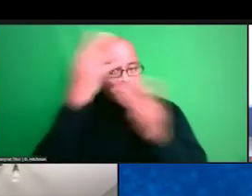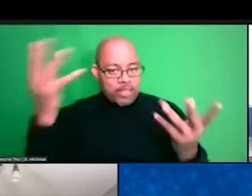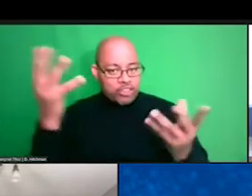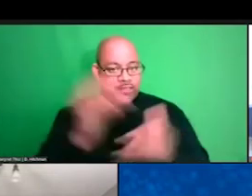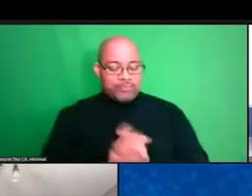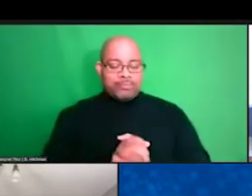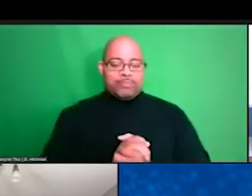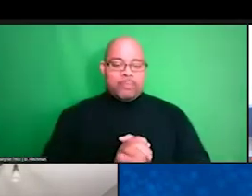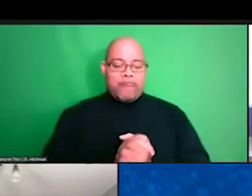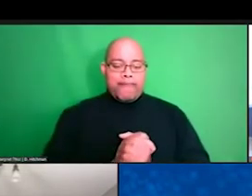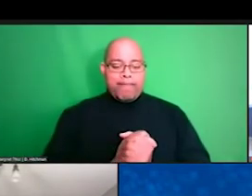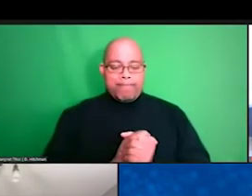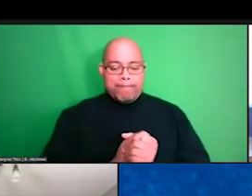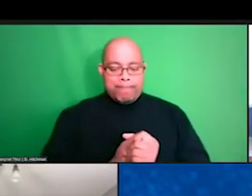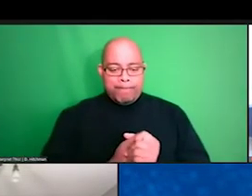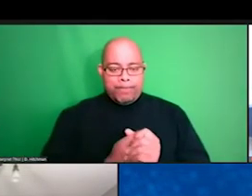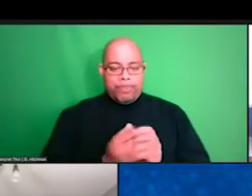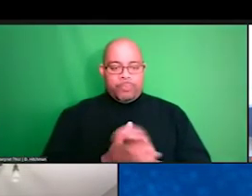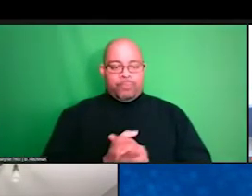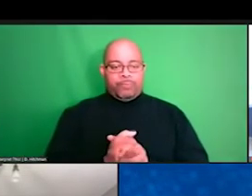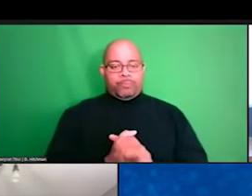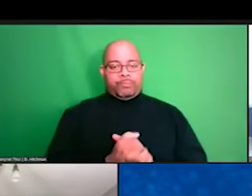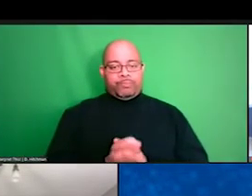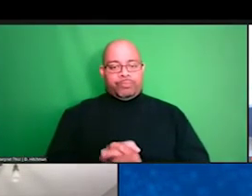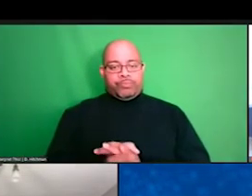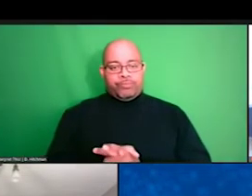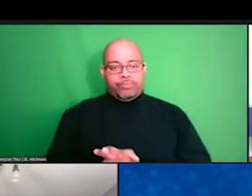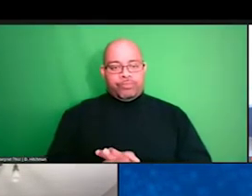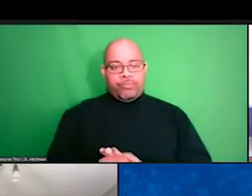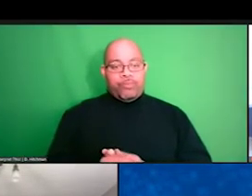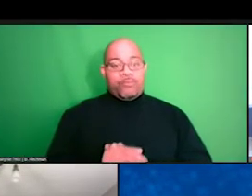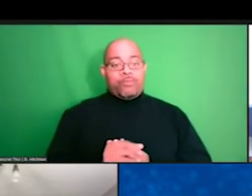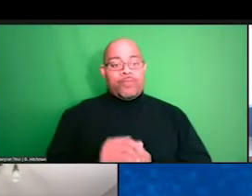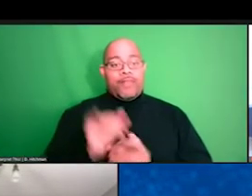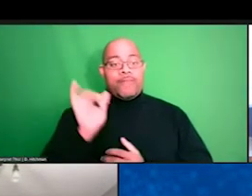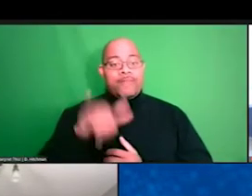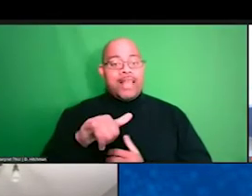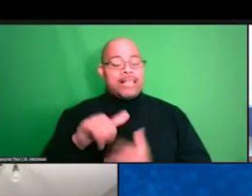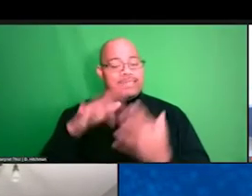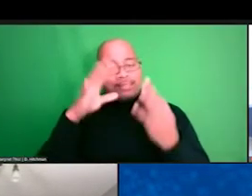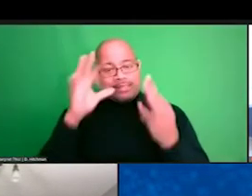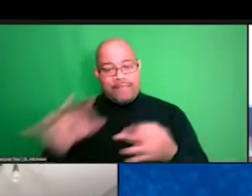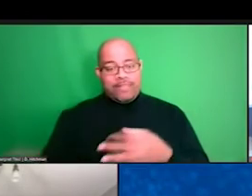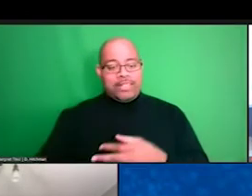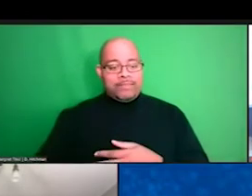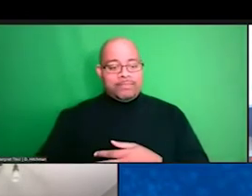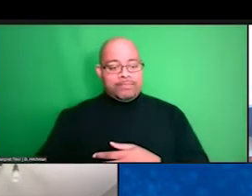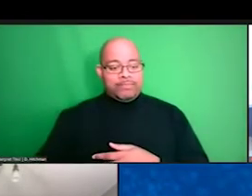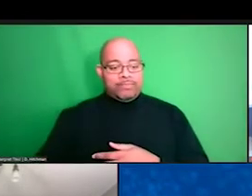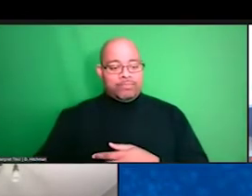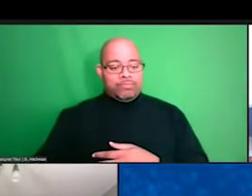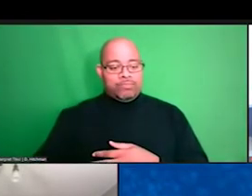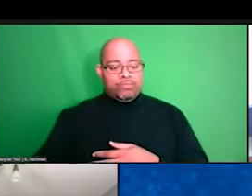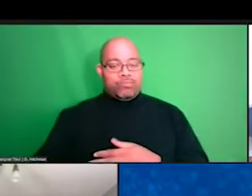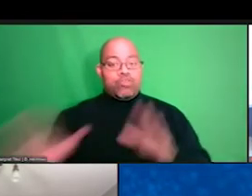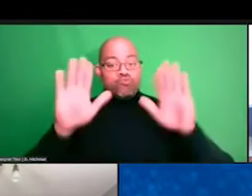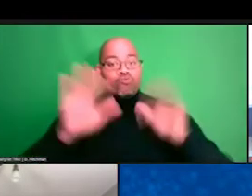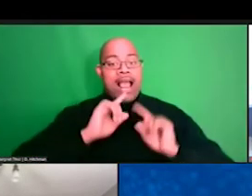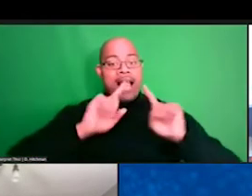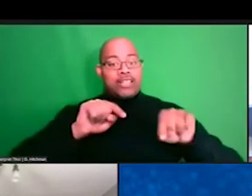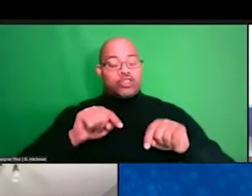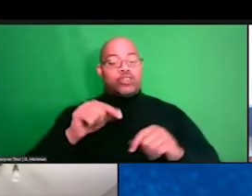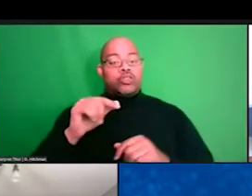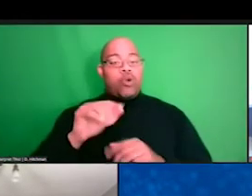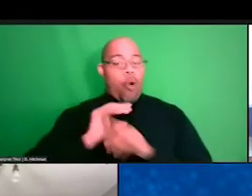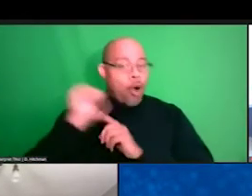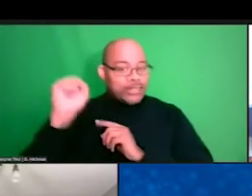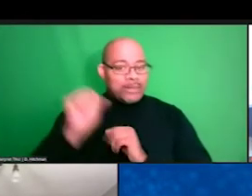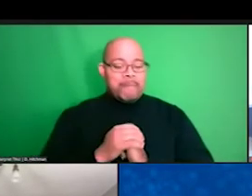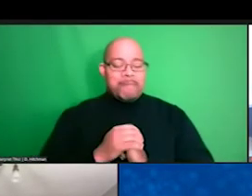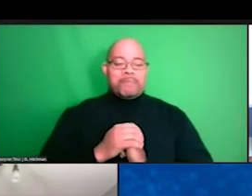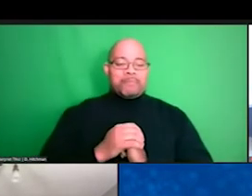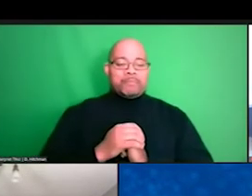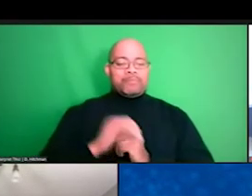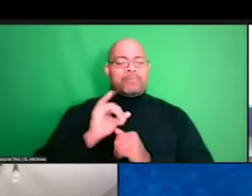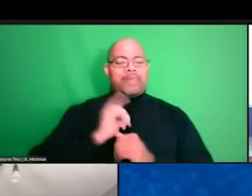That is absolutely a great answer. Awesome. I have a couple questions